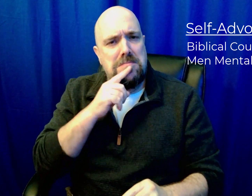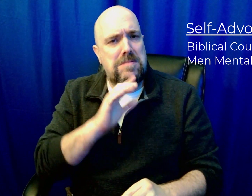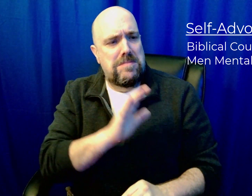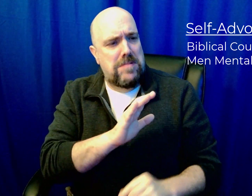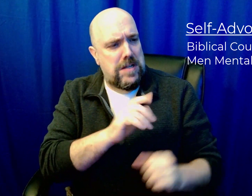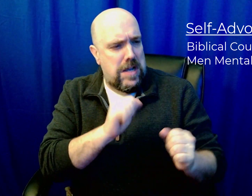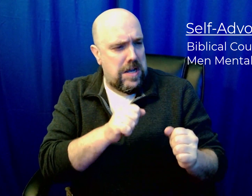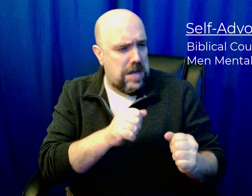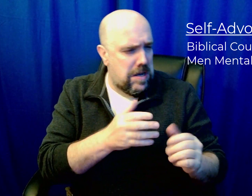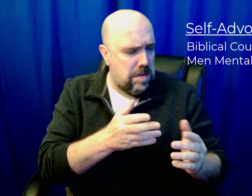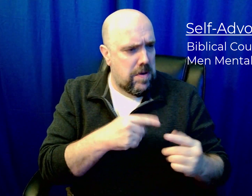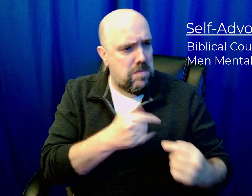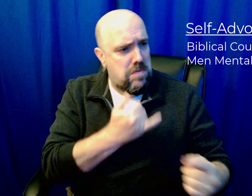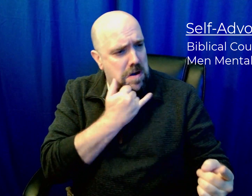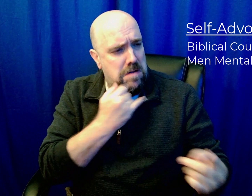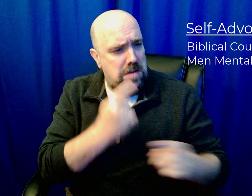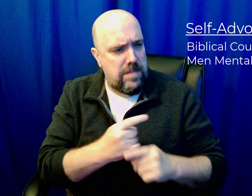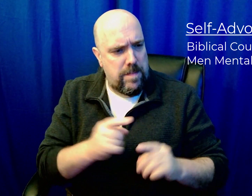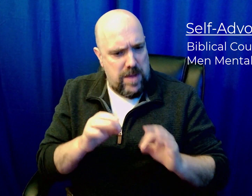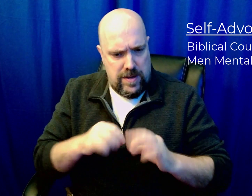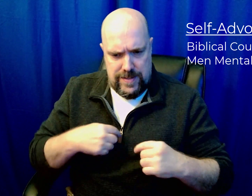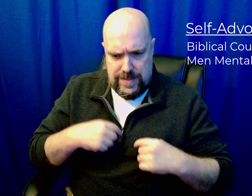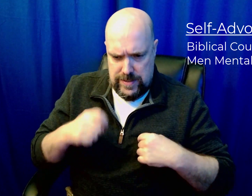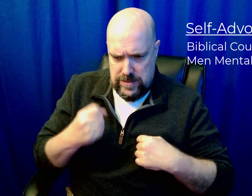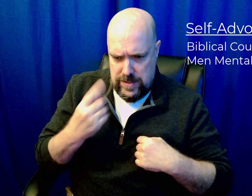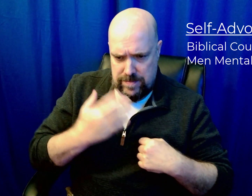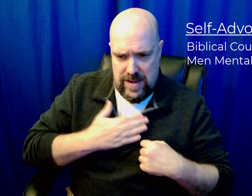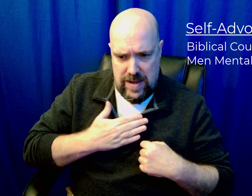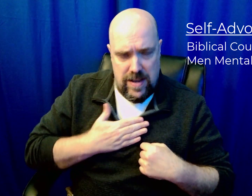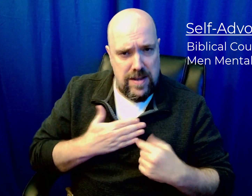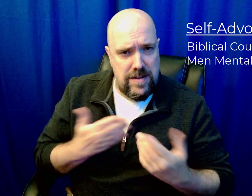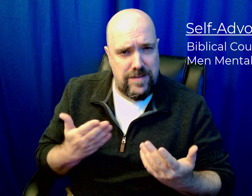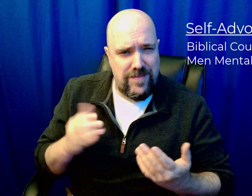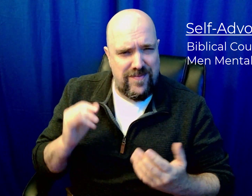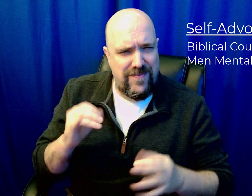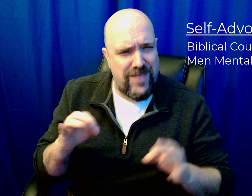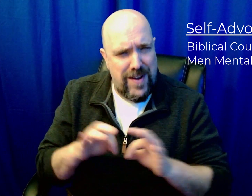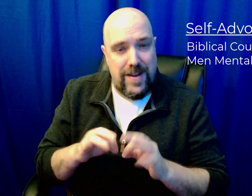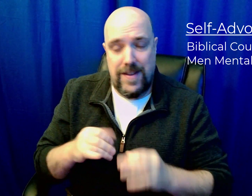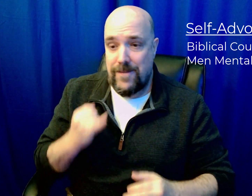I don't want to say they were wrong or right. I simply wanted to understand myself in these roles.